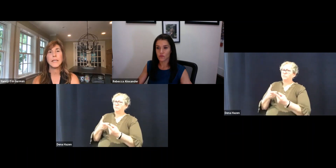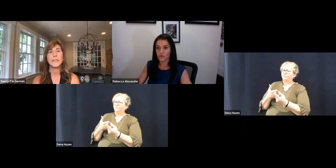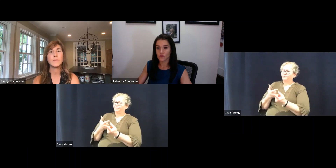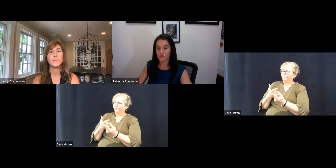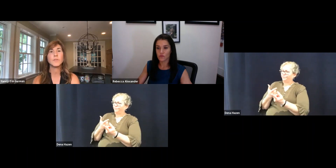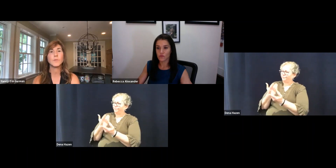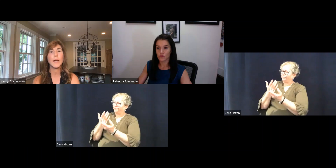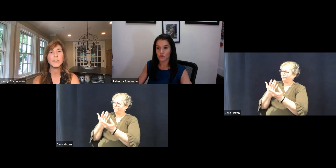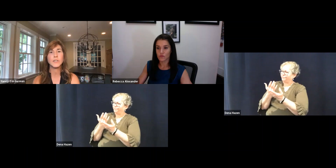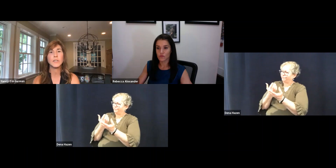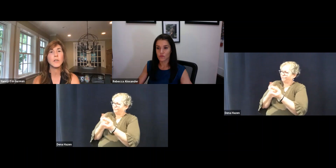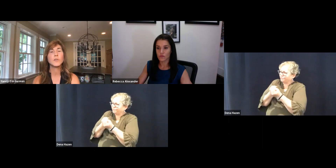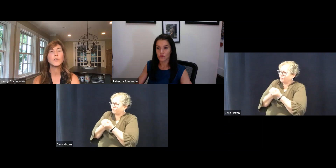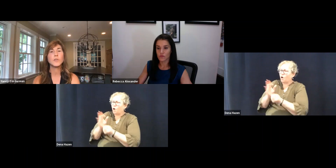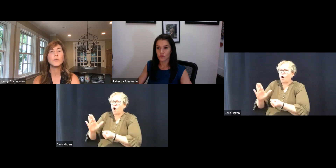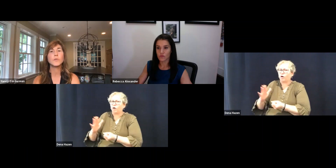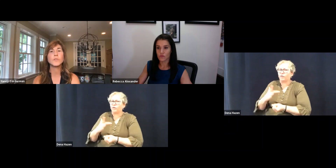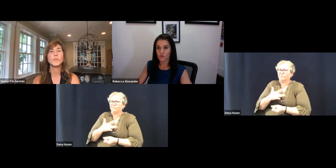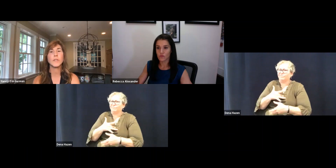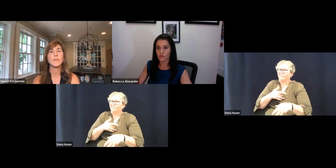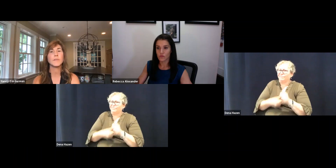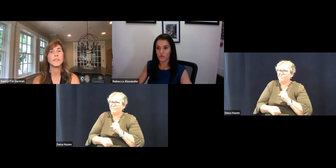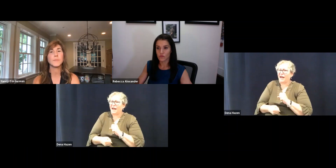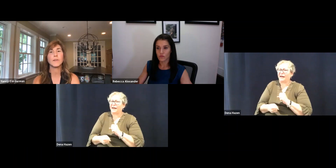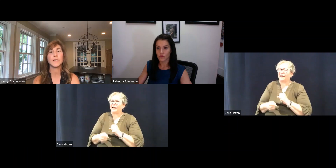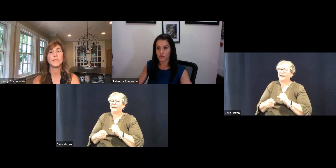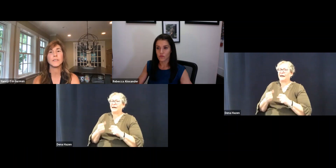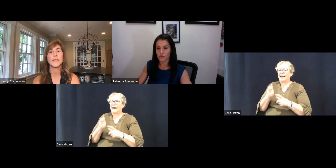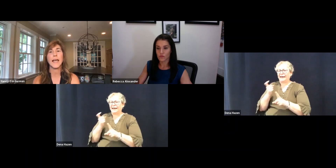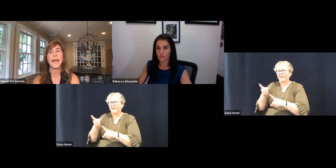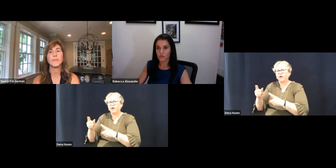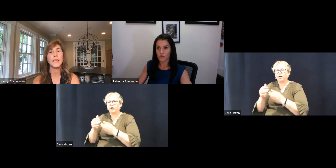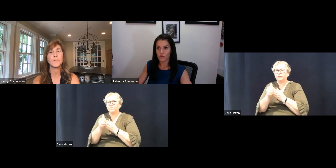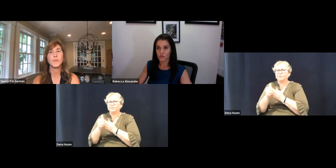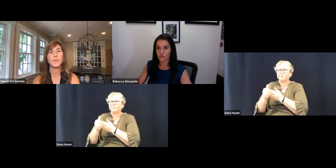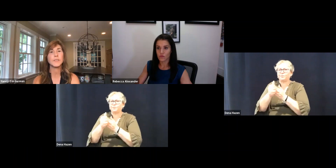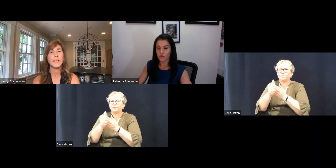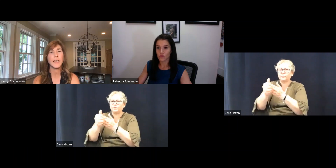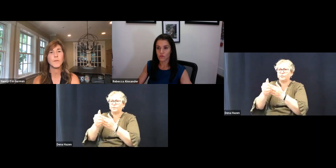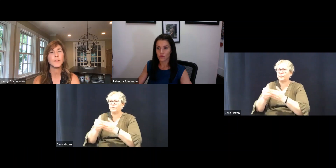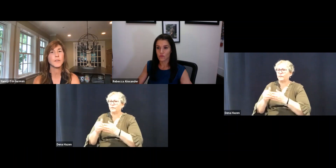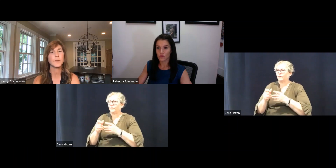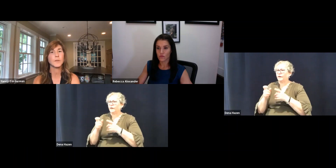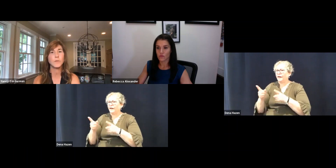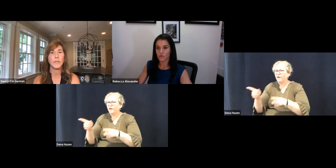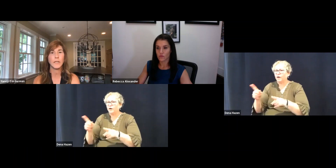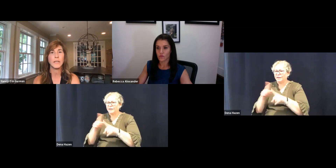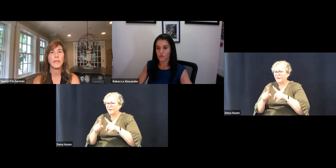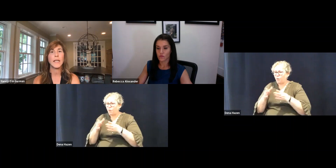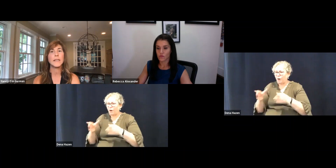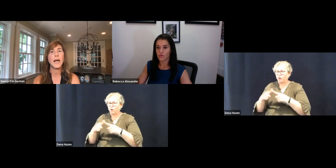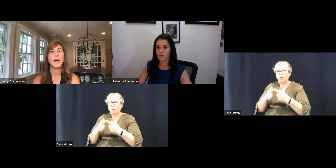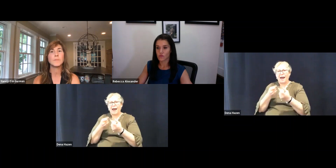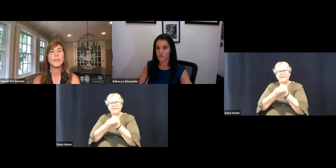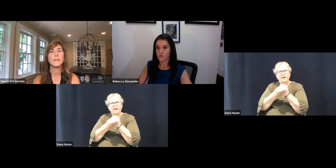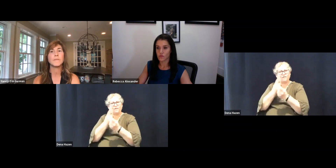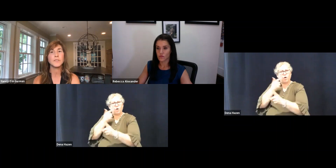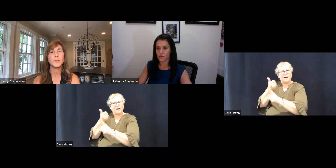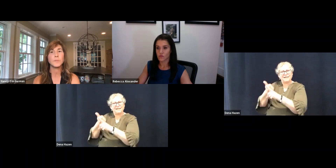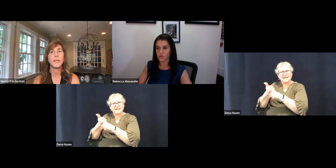yet give her direction to use her life experiences to advocate for herself and the community, and not be a victim